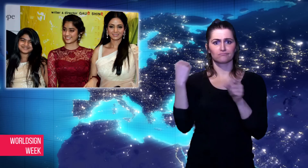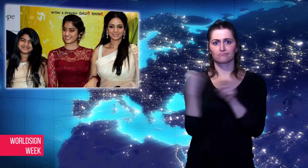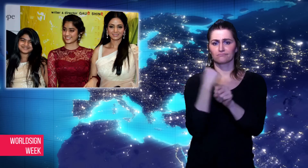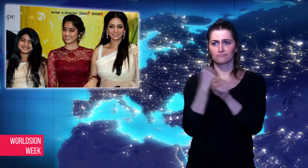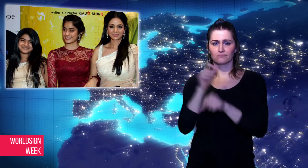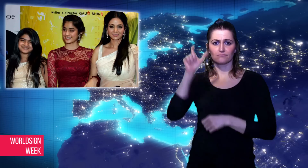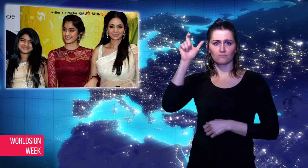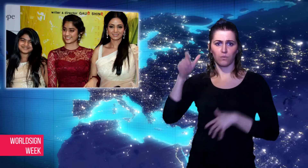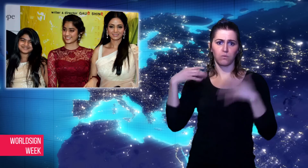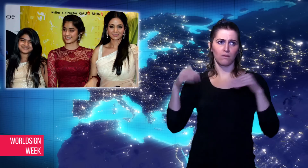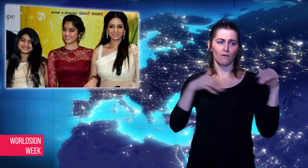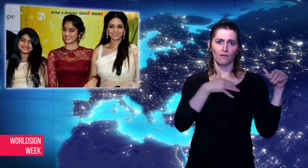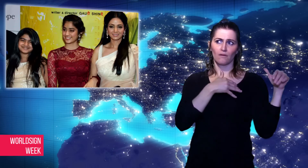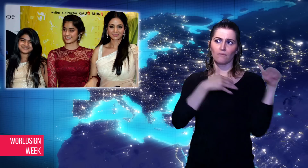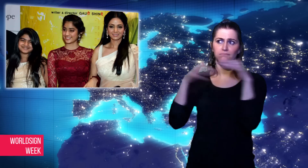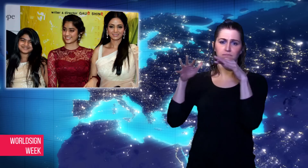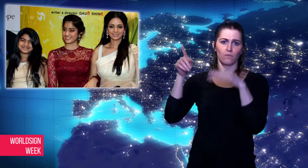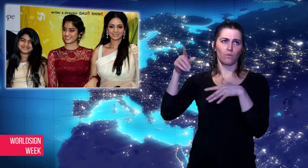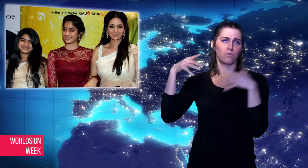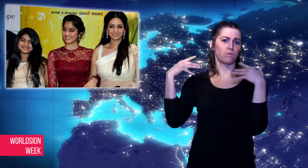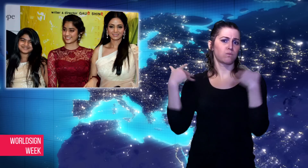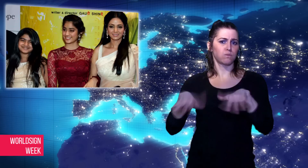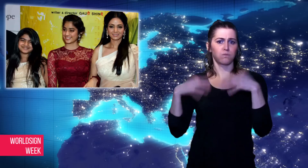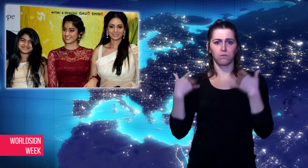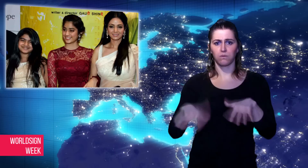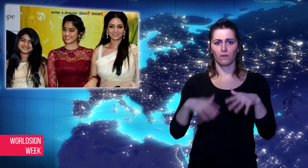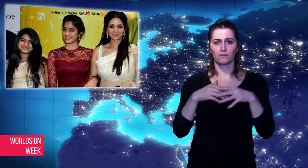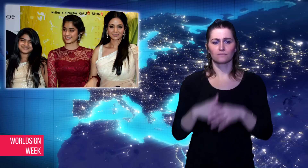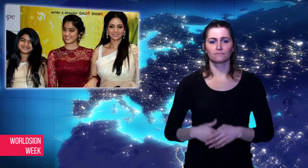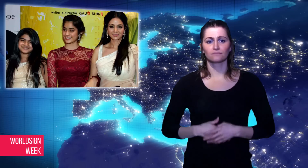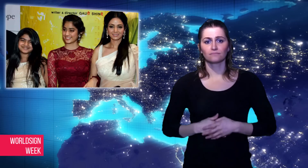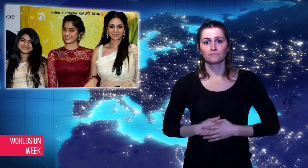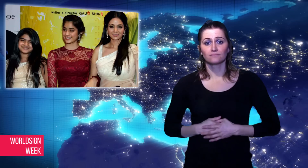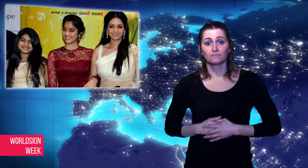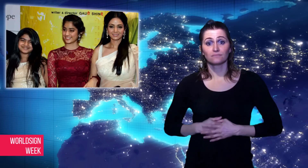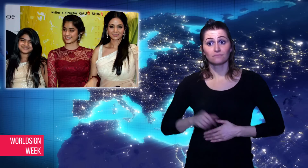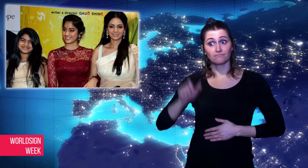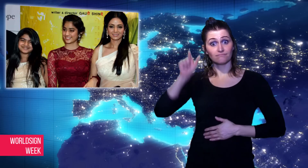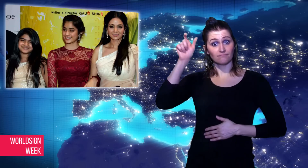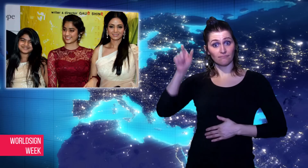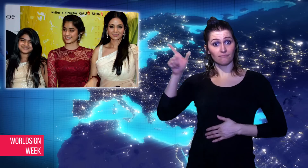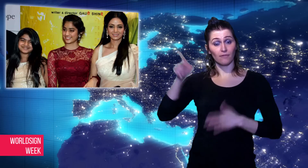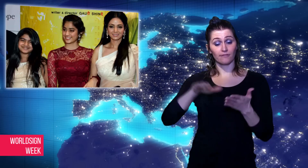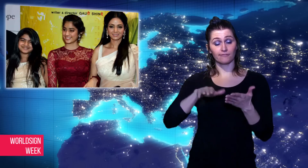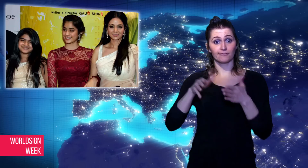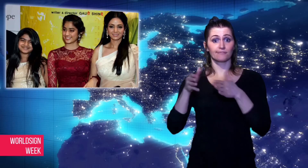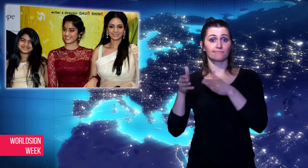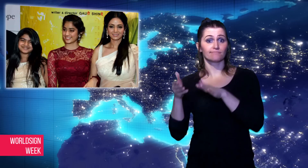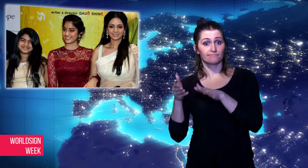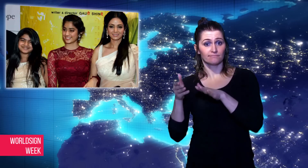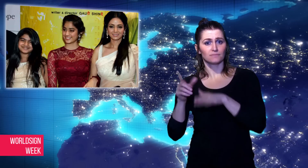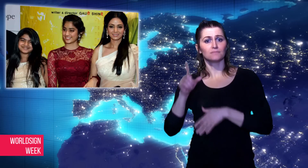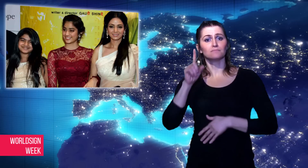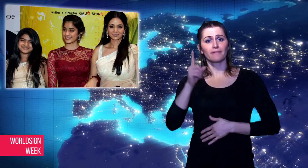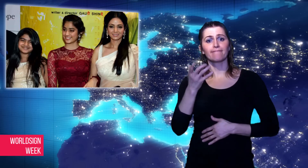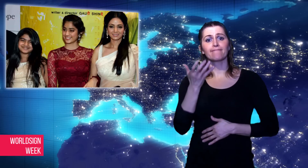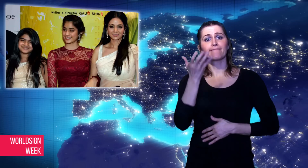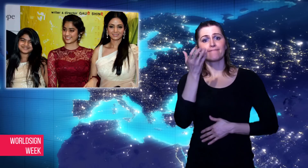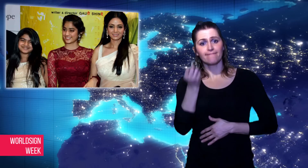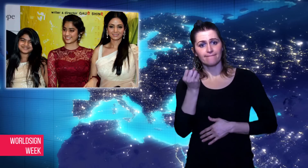celebrated and highest-paid superstars in